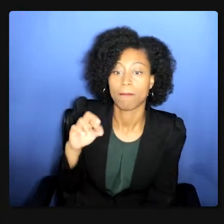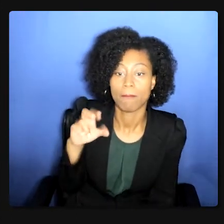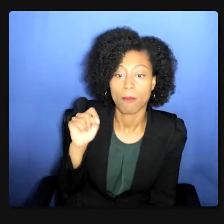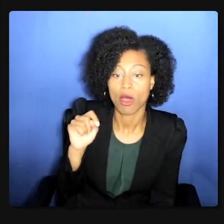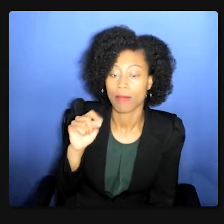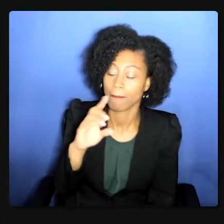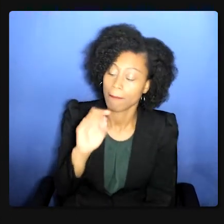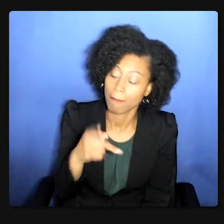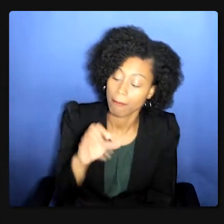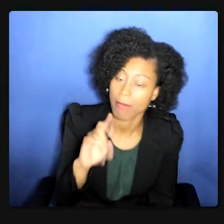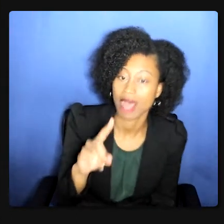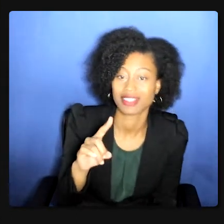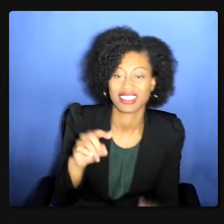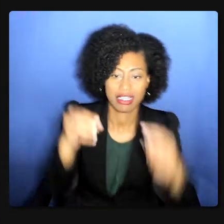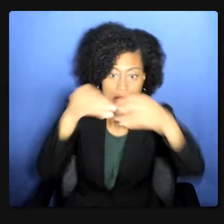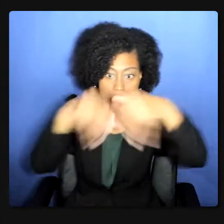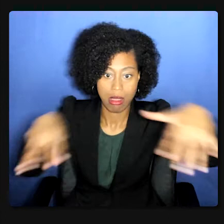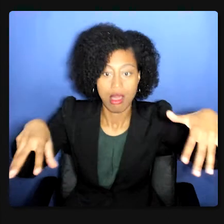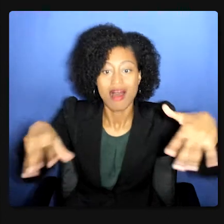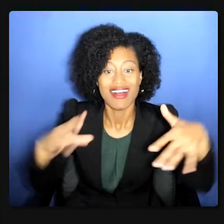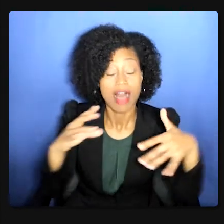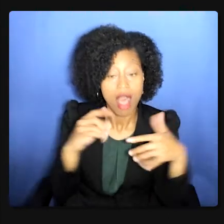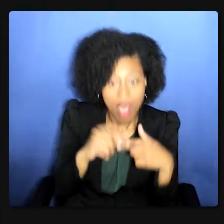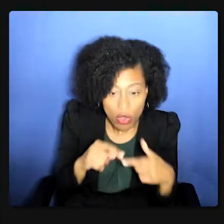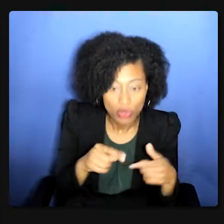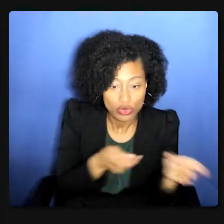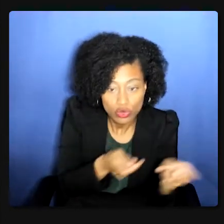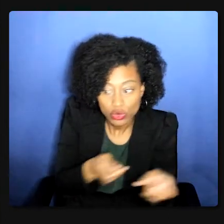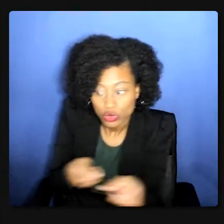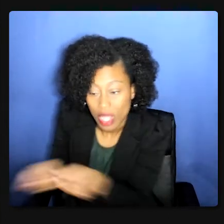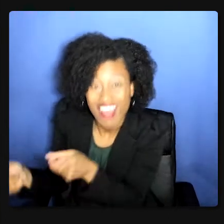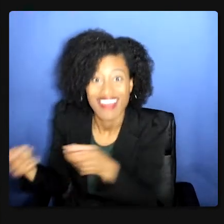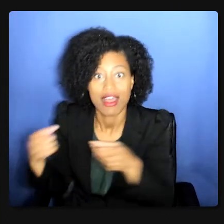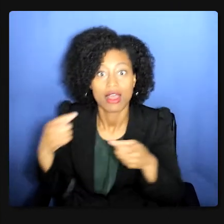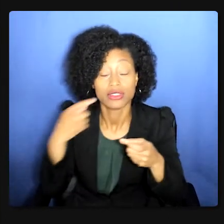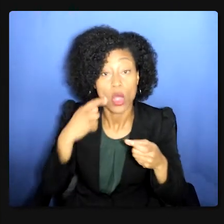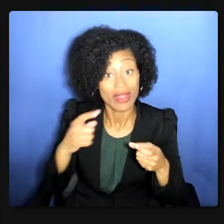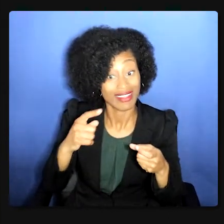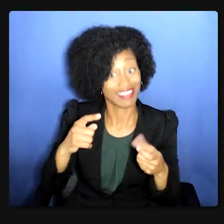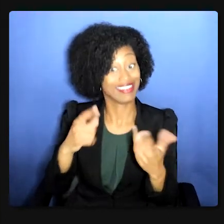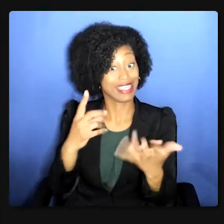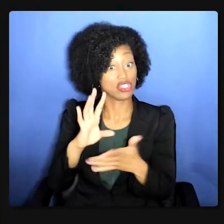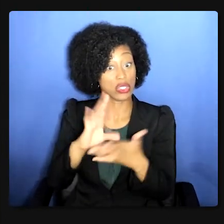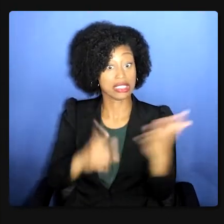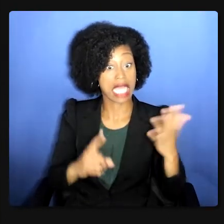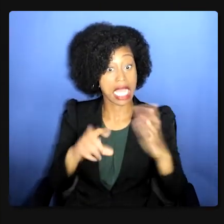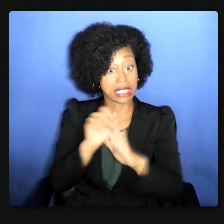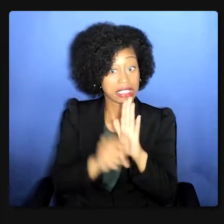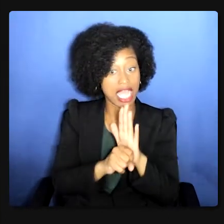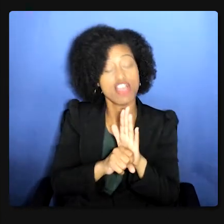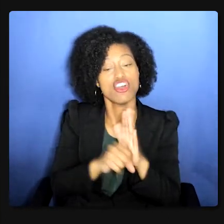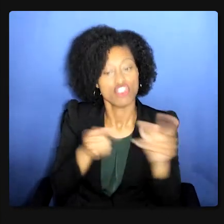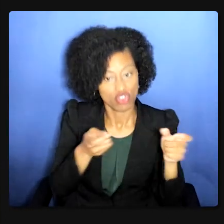And that exactly is the work of the controller. You tell it the desired state and the controllers will do everything in their power